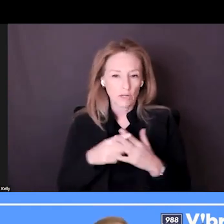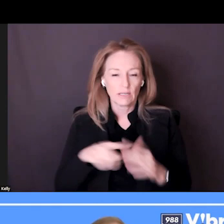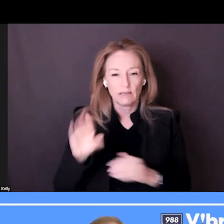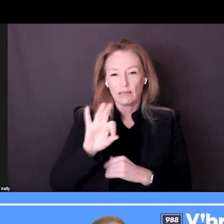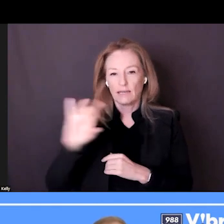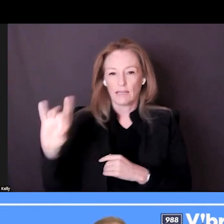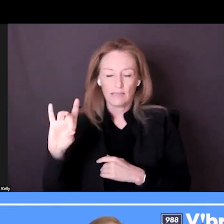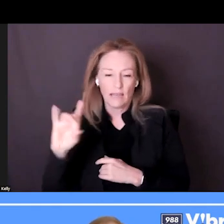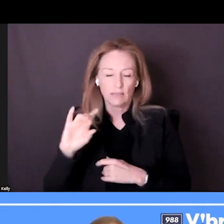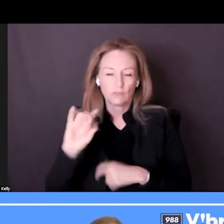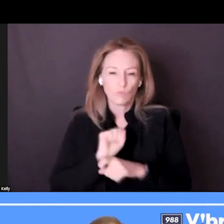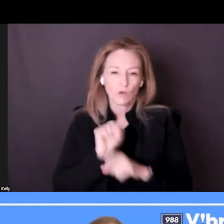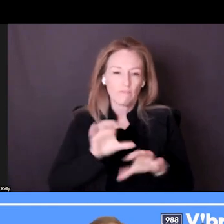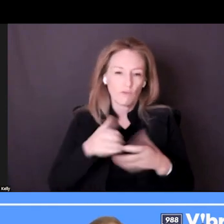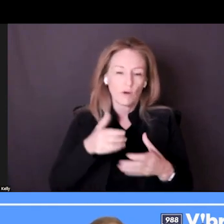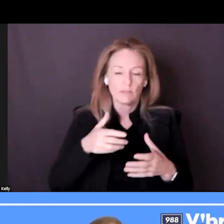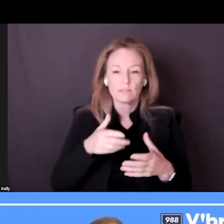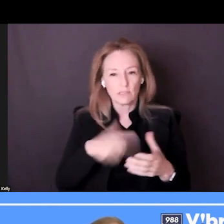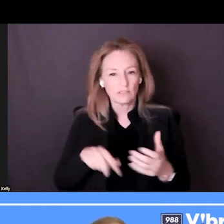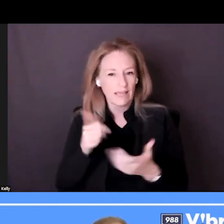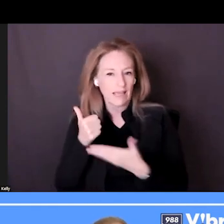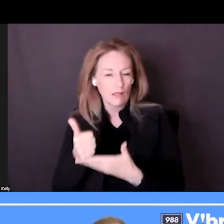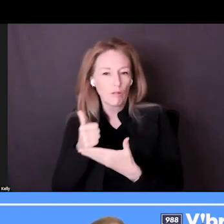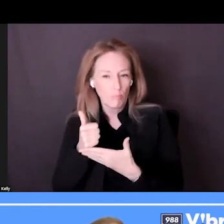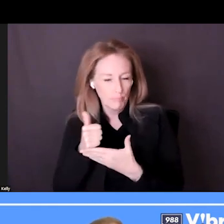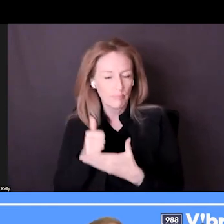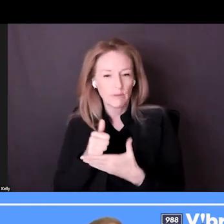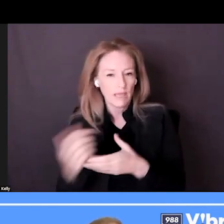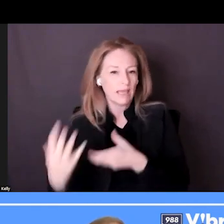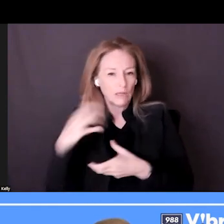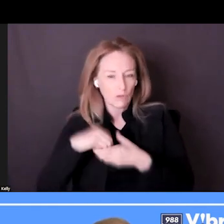DEVELOP AND LEVERAGE WORK FORCE PLANNING AND SINCE THEN